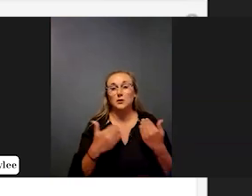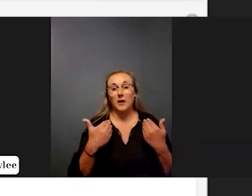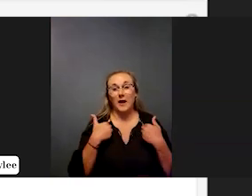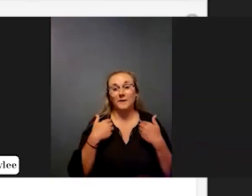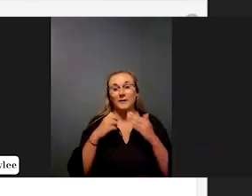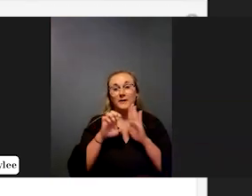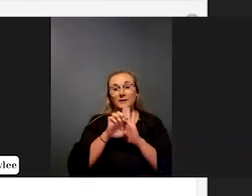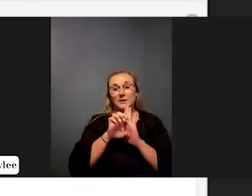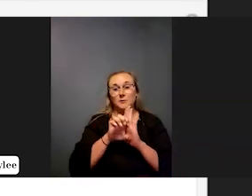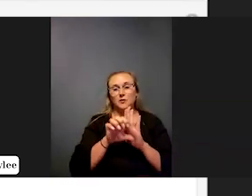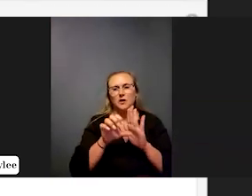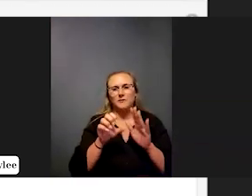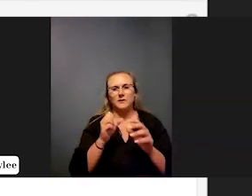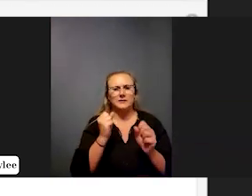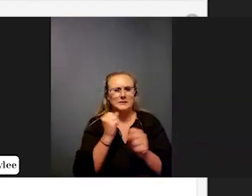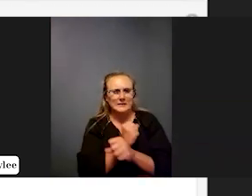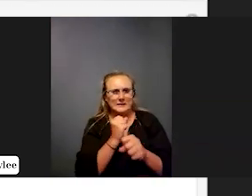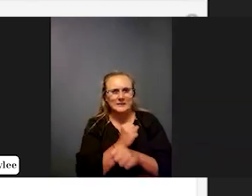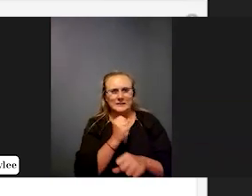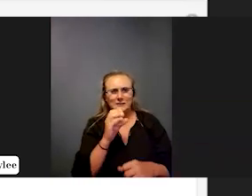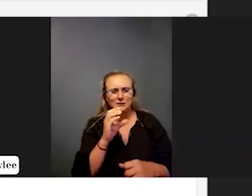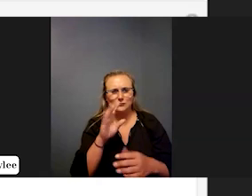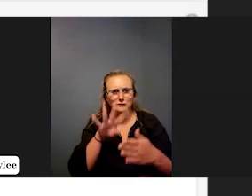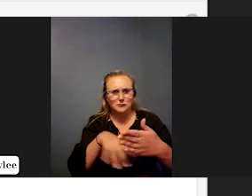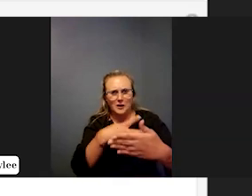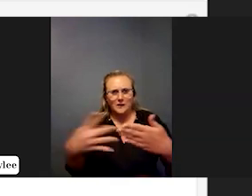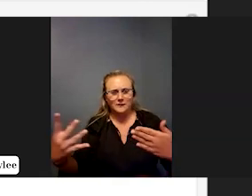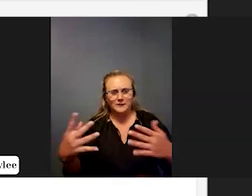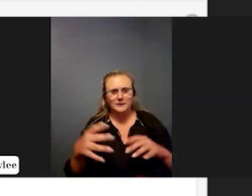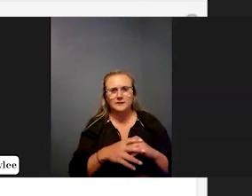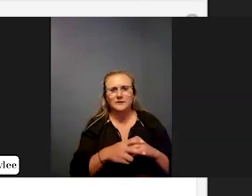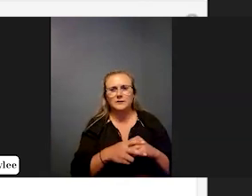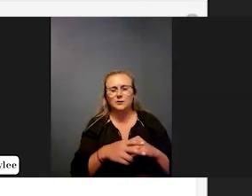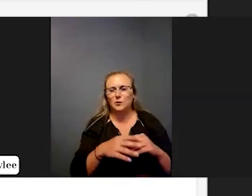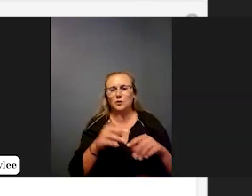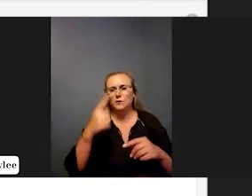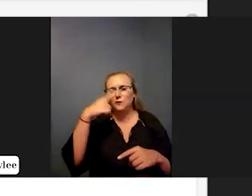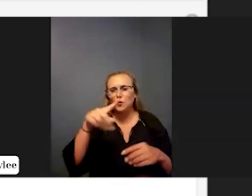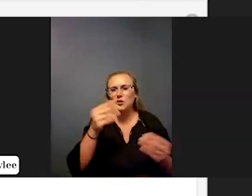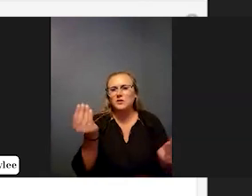It is a skewed normal distribution here with a normal, a regular normal distribution.